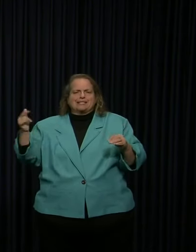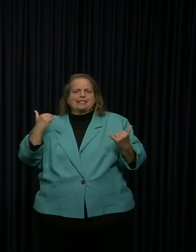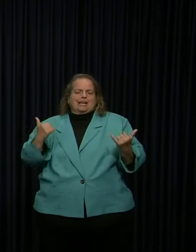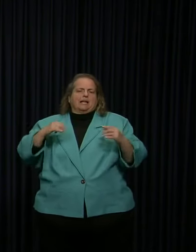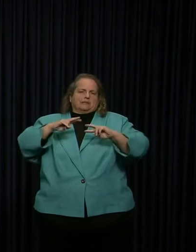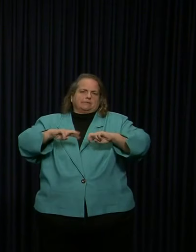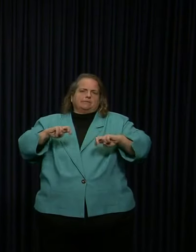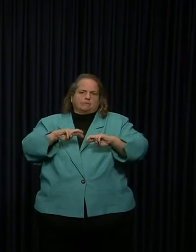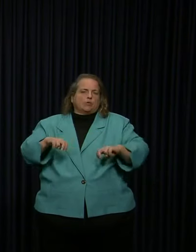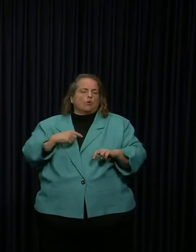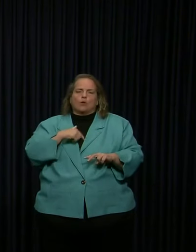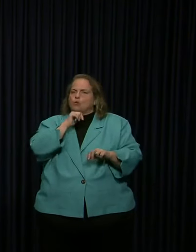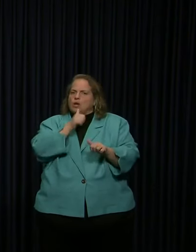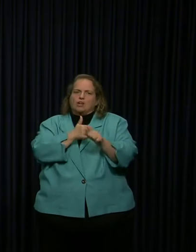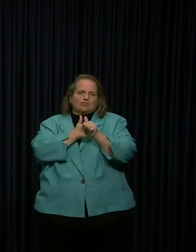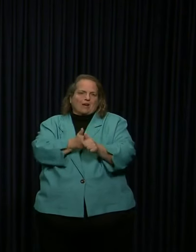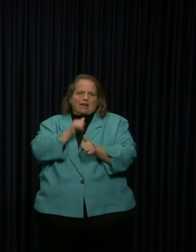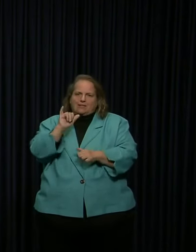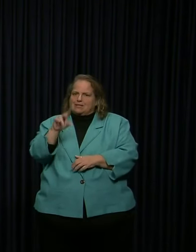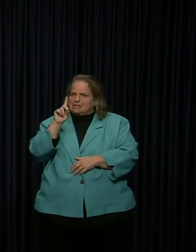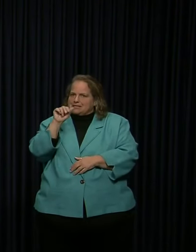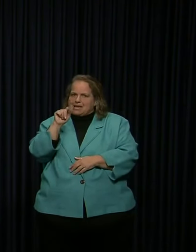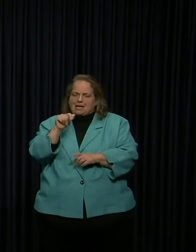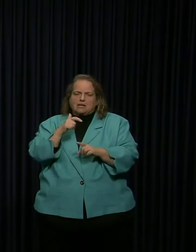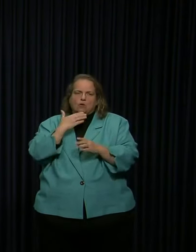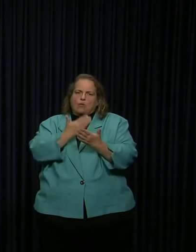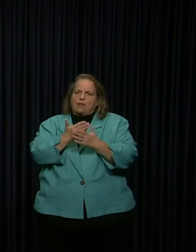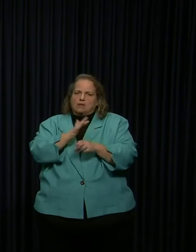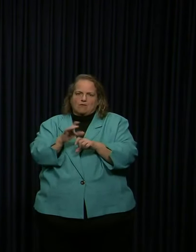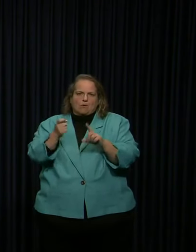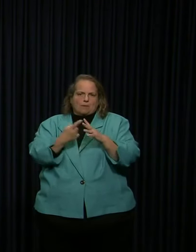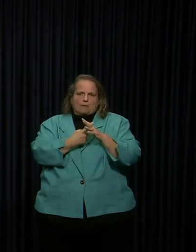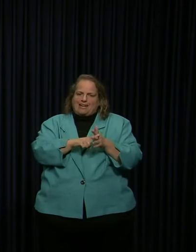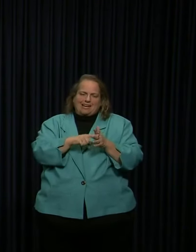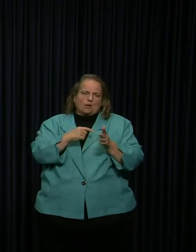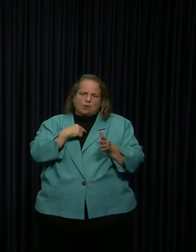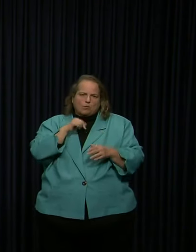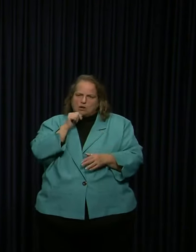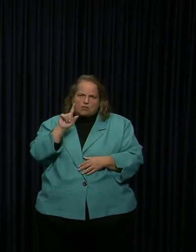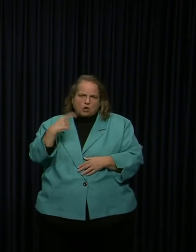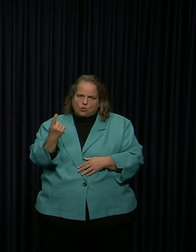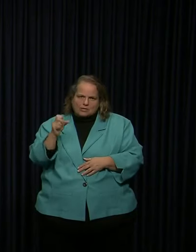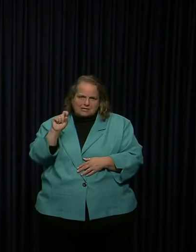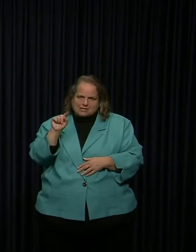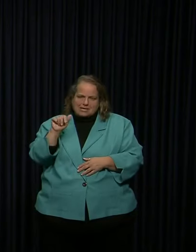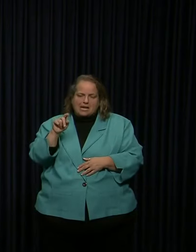AND HELP TO MAKE SURE THAT WE ARE CONNECTING PEOPLE AND